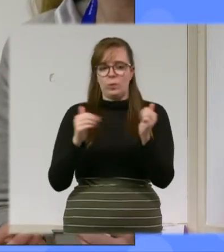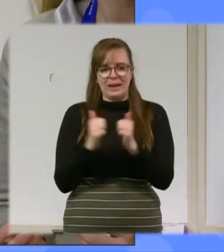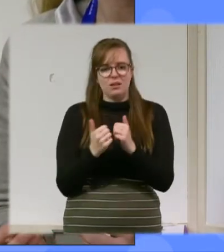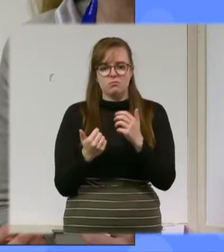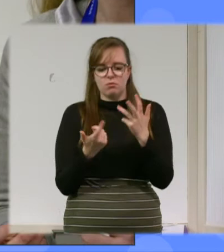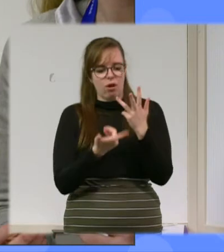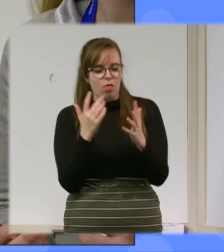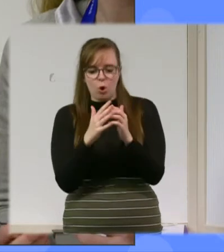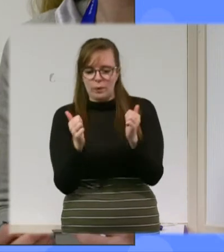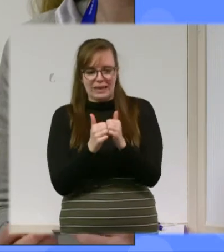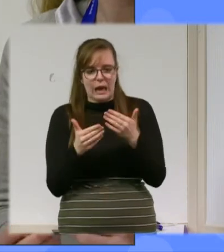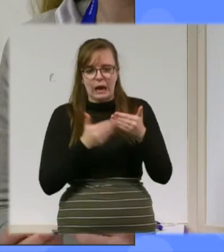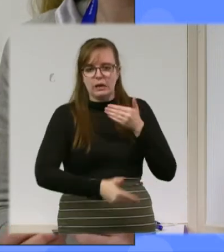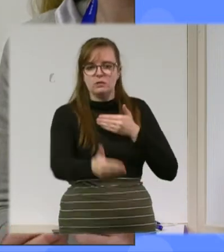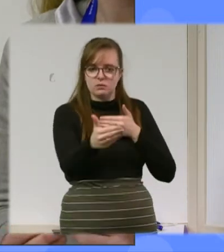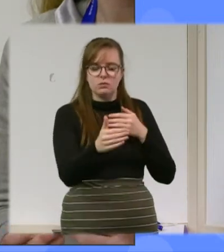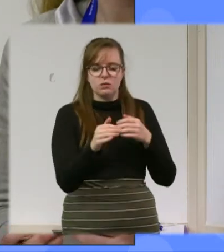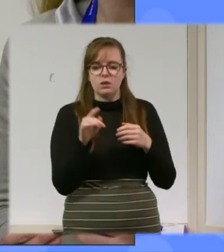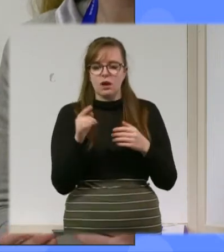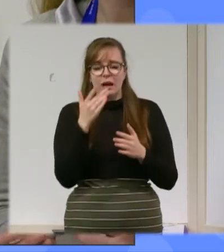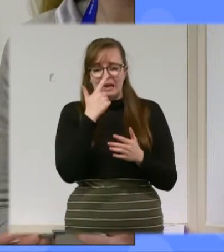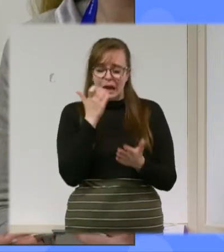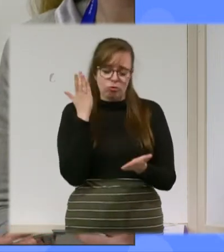is over the course of the next few months can really make a difference and